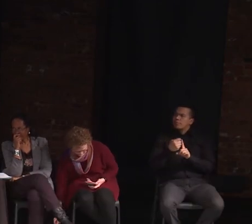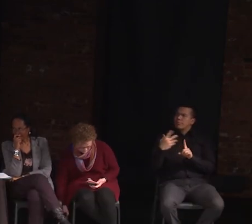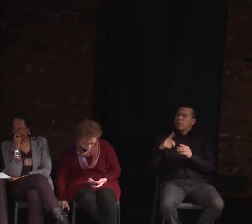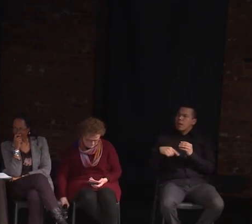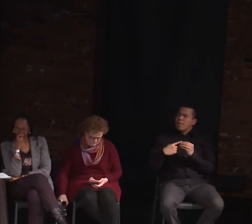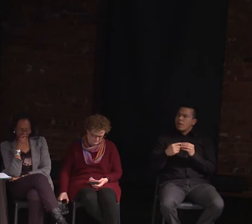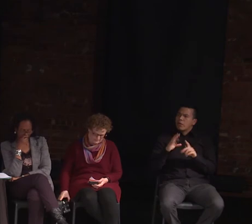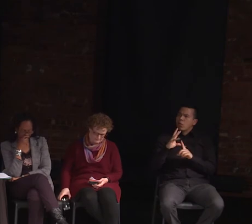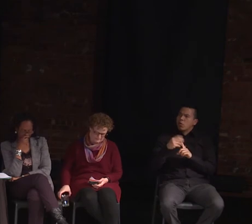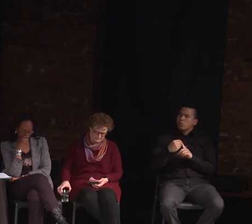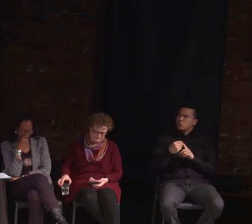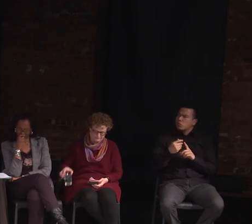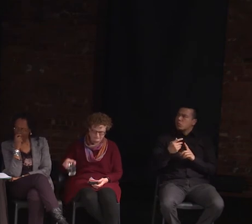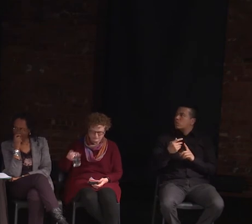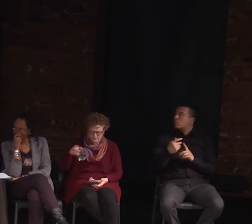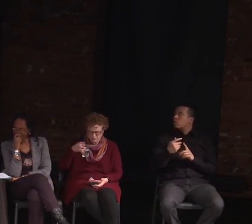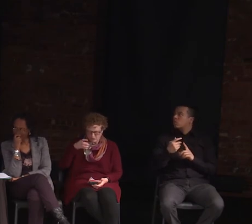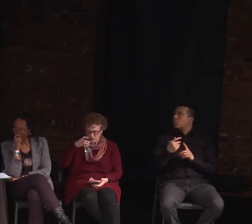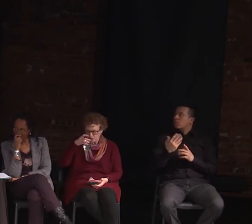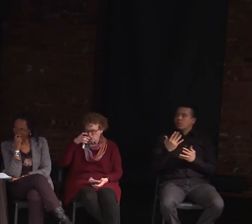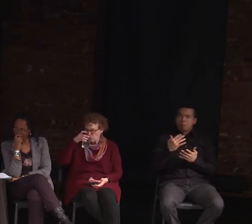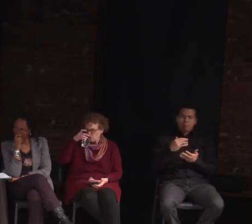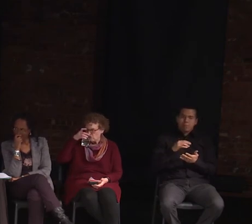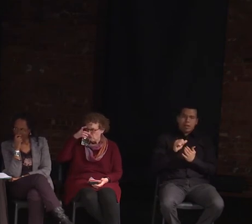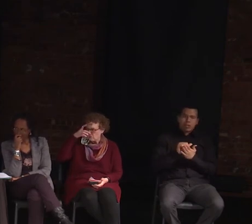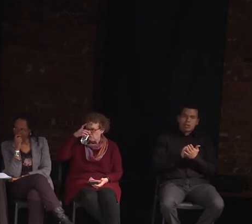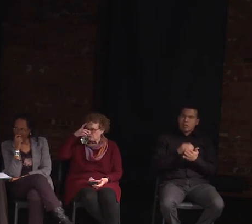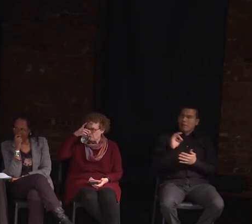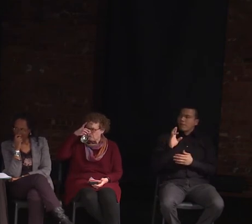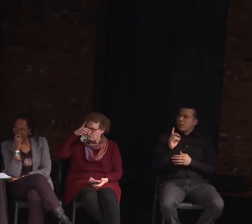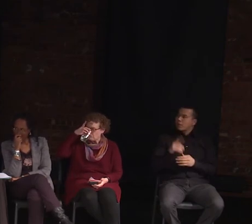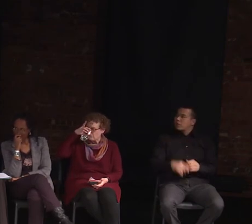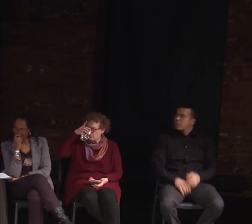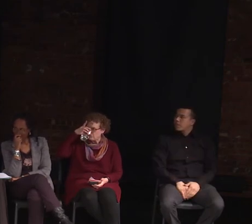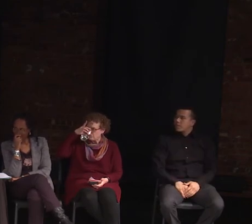Kerry: I think at the trust we really think of ourselves as being engaged in responsive